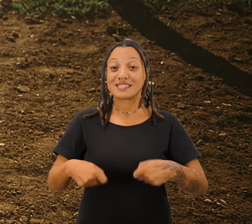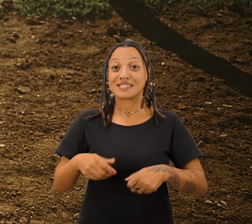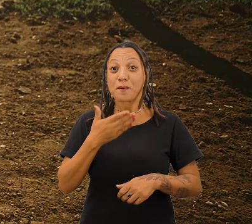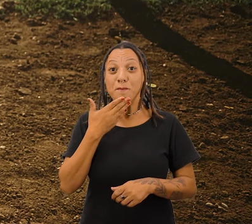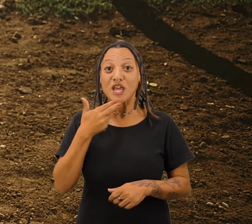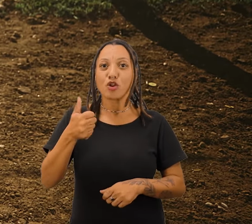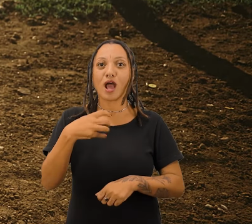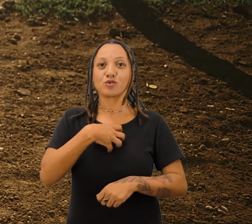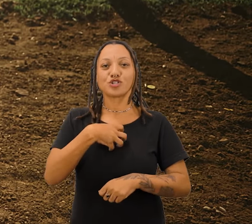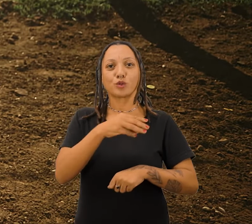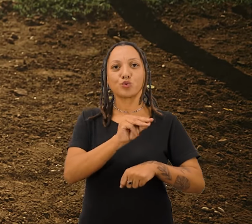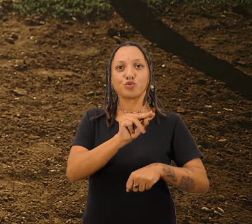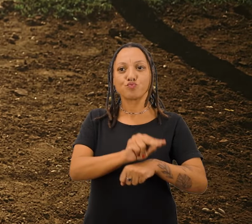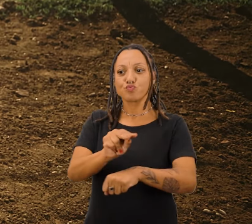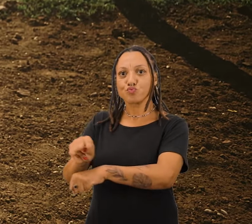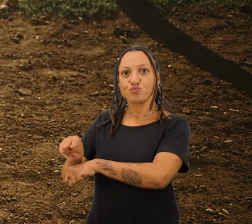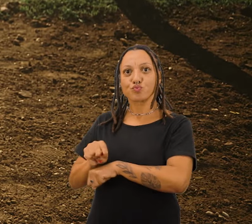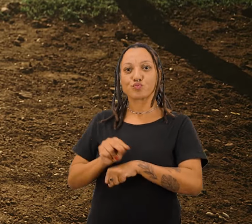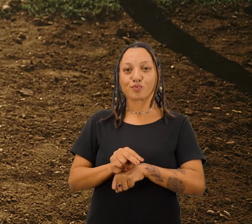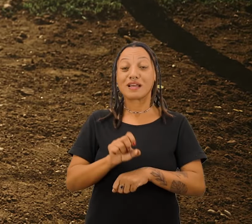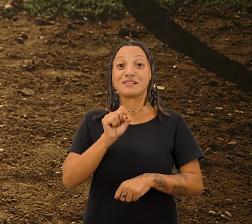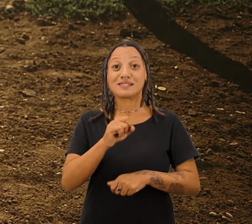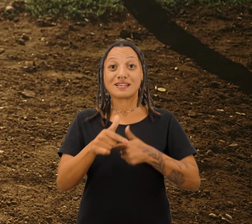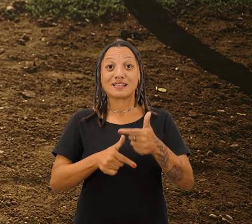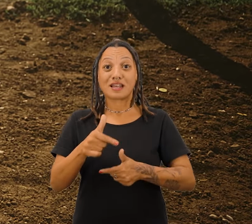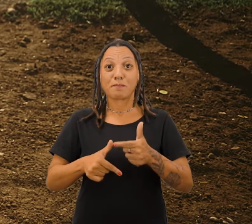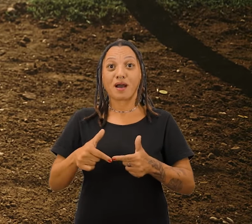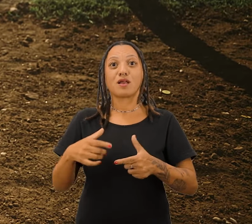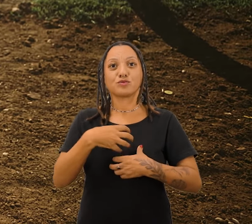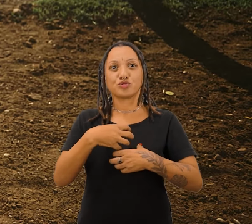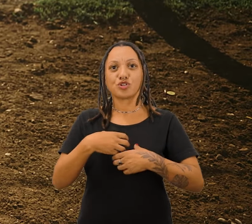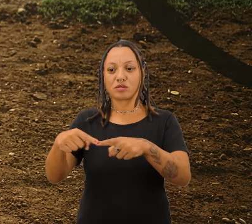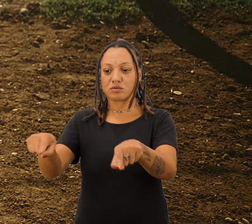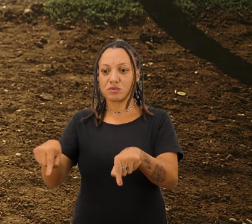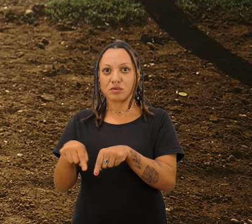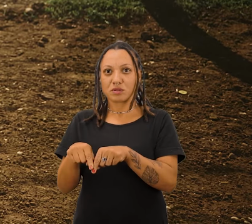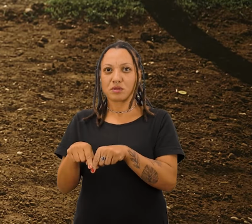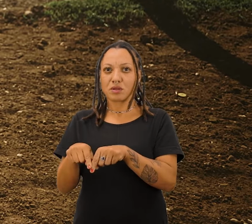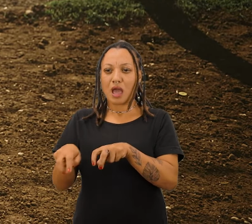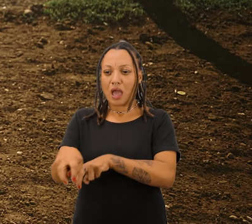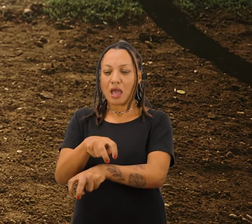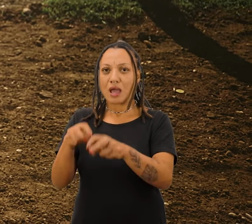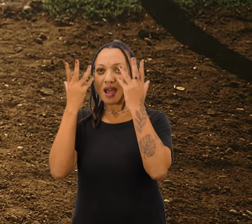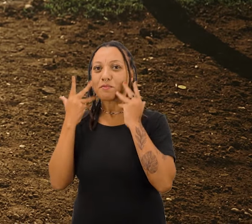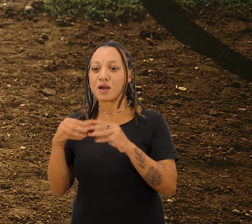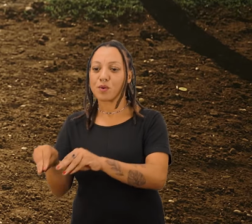This happens when we improve the breeding system, when we can work with more intensity,